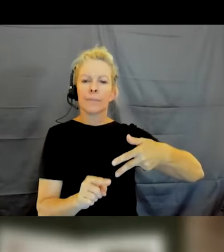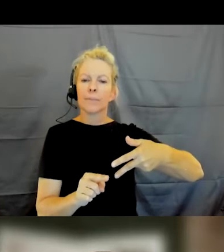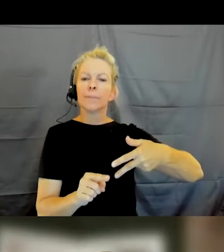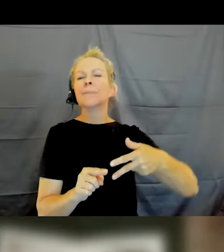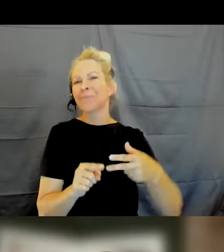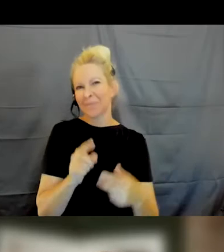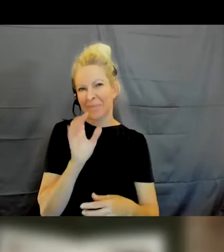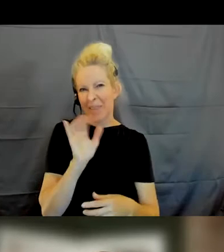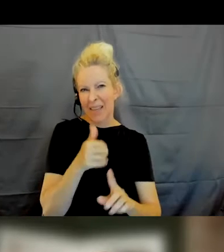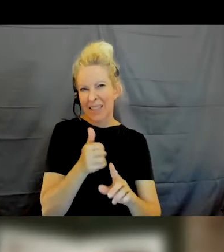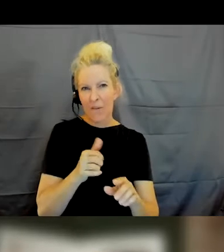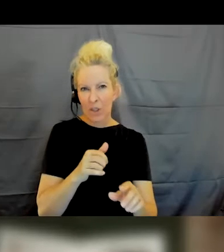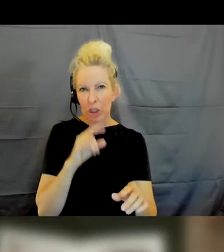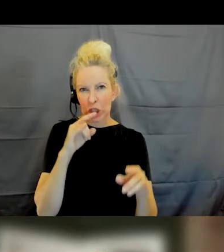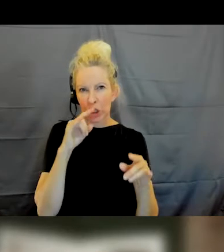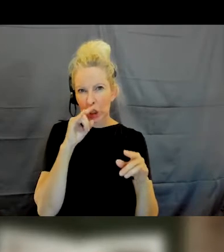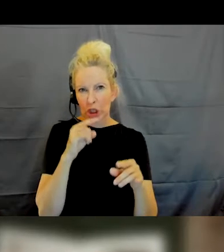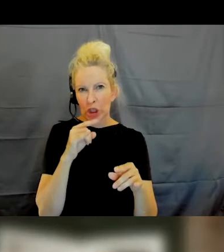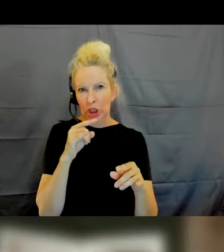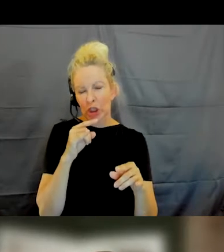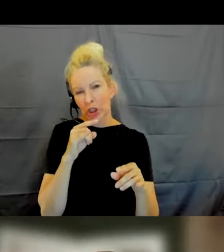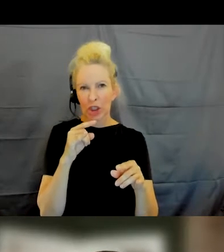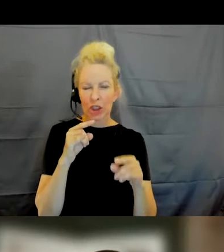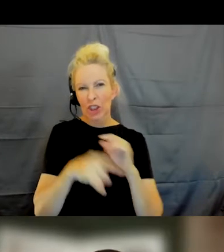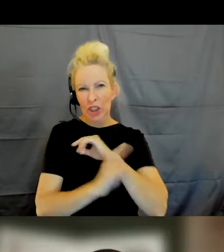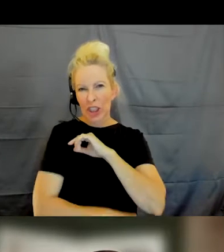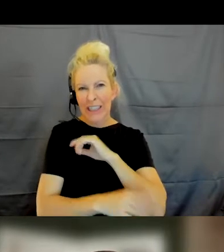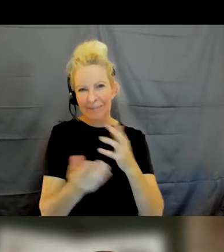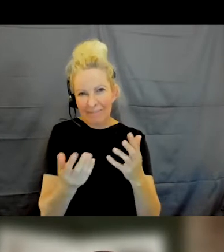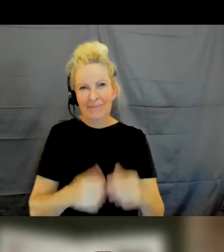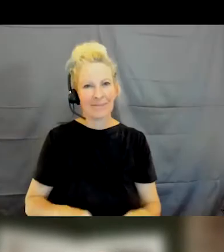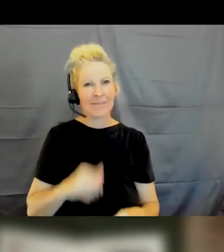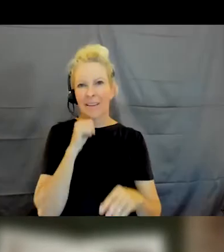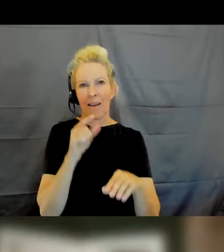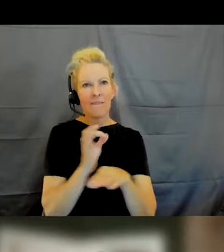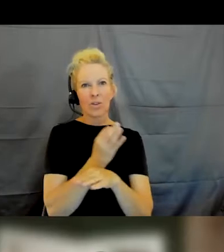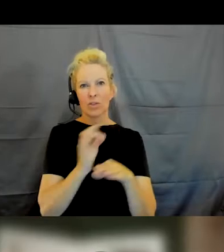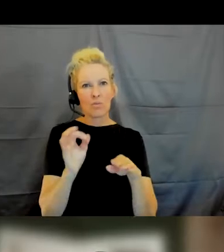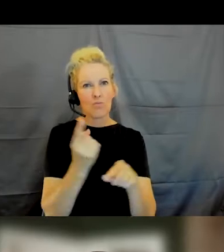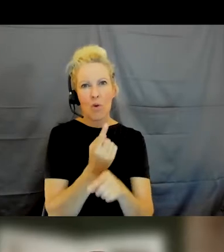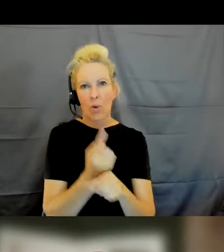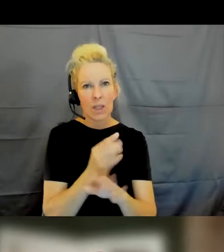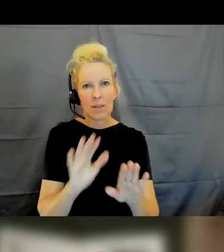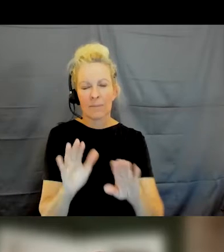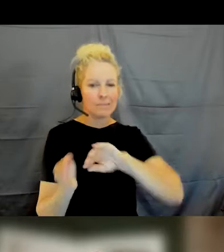and not going to function like you expect. We are going to make the recommendation, use an